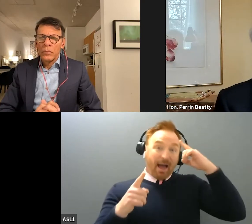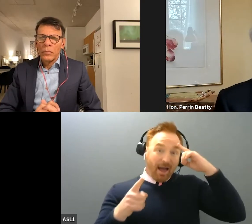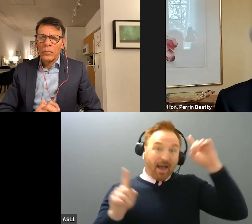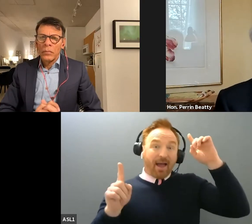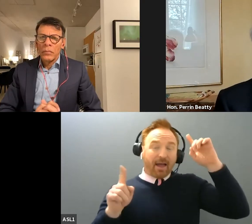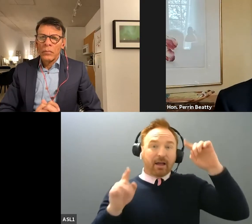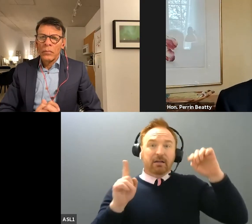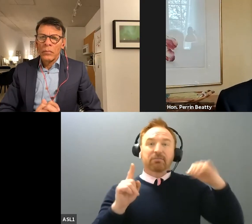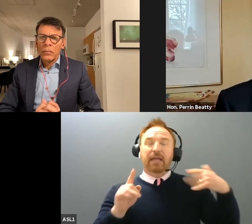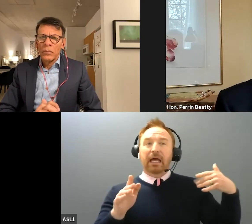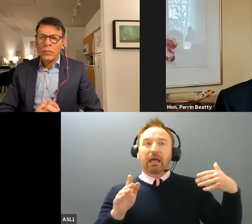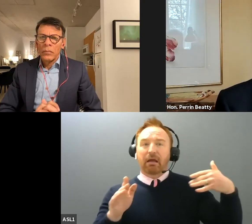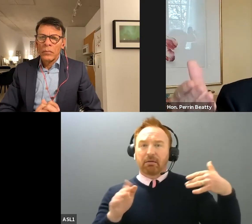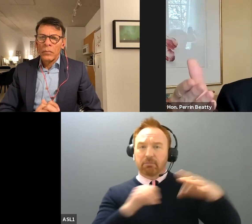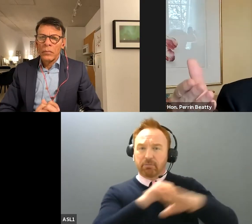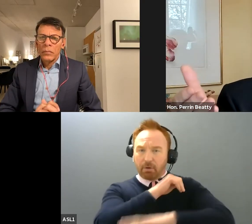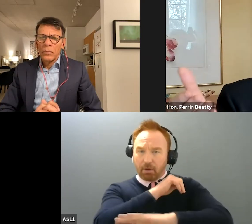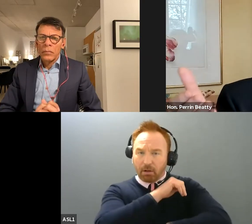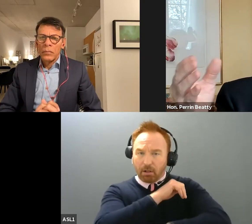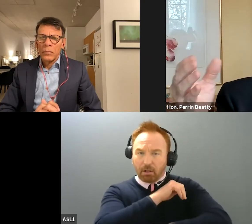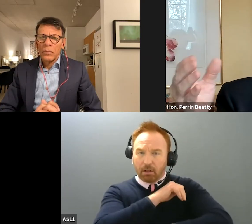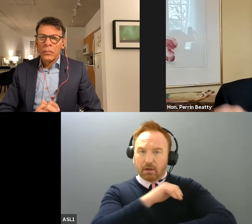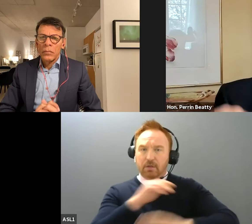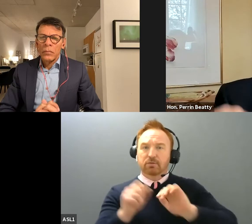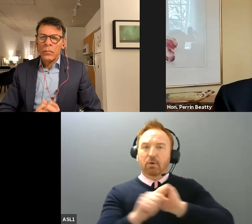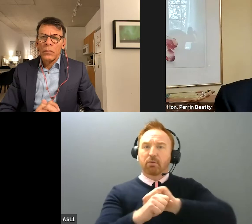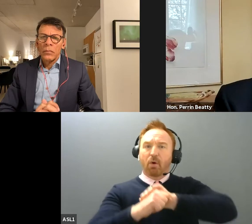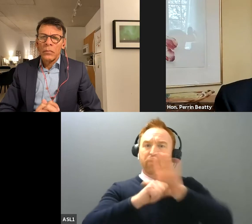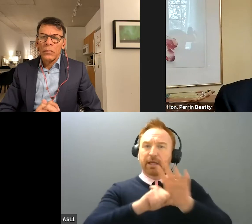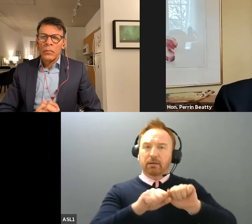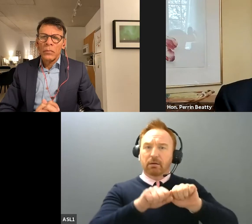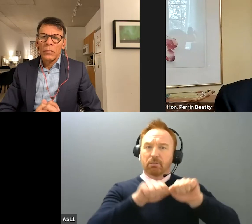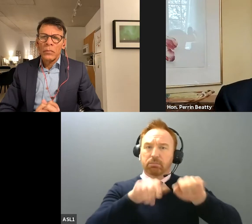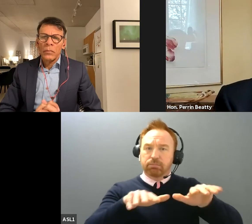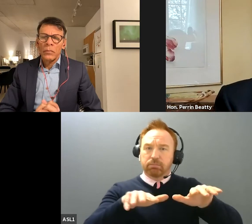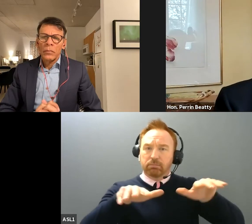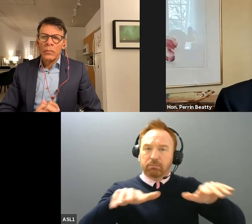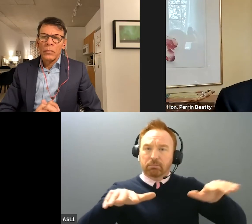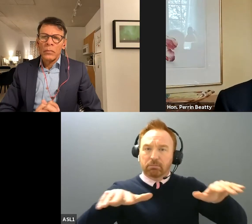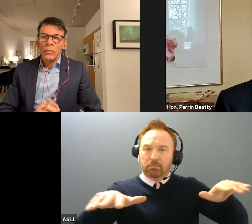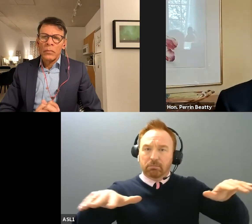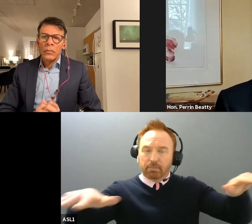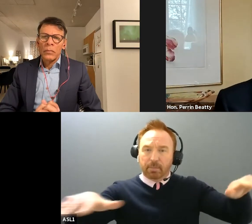and started to see infection rates rising, more lockdowns taking place, more businesses closing.